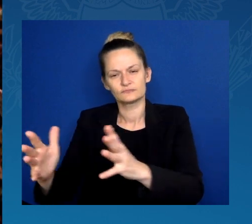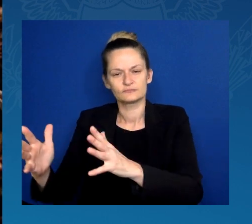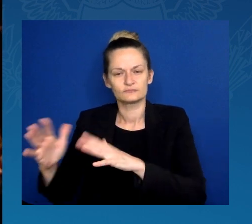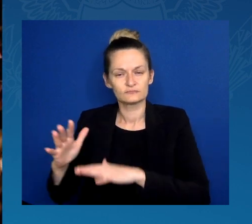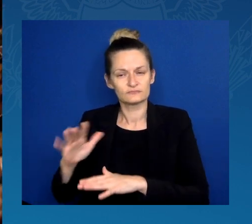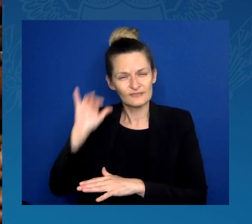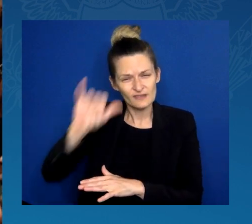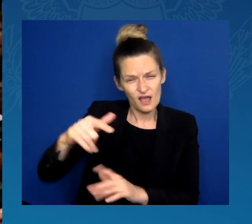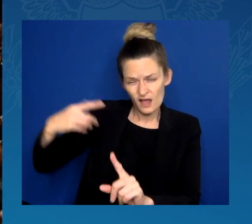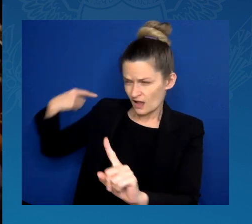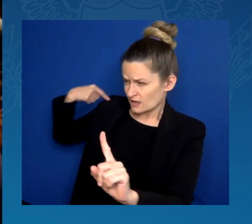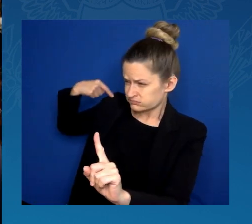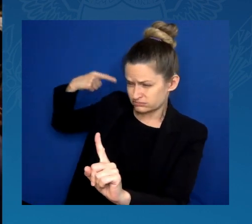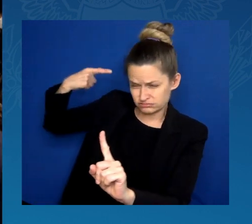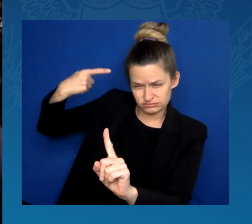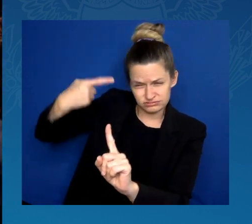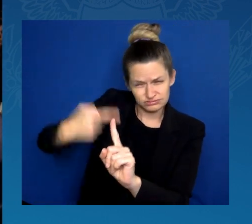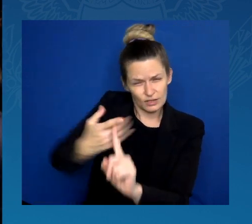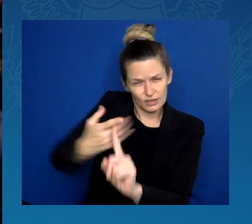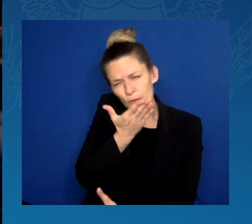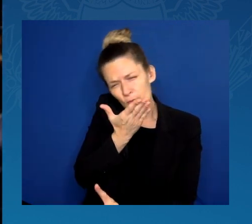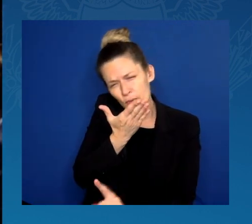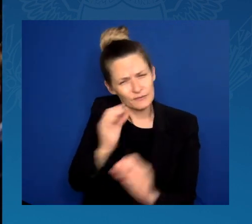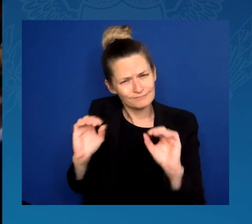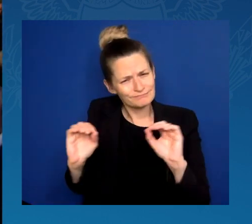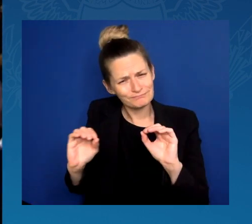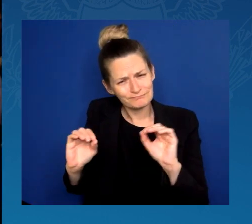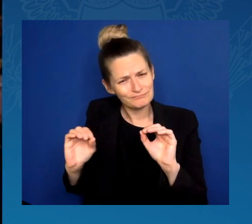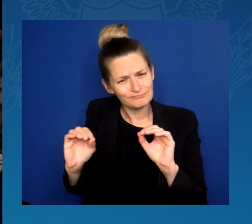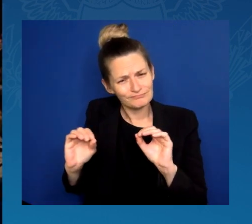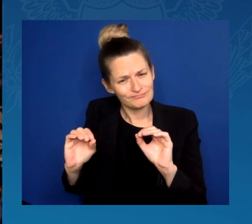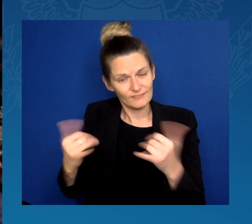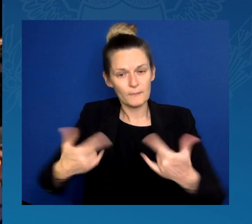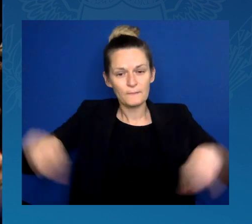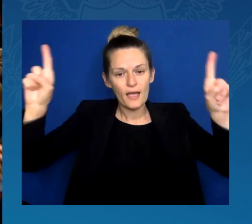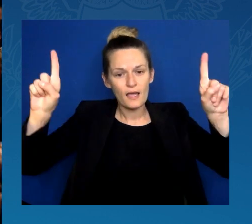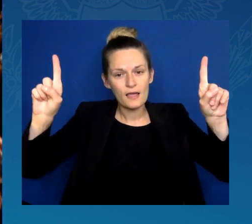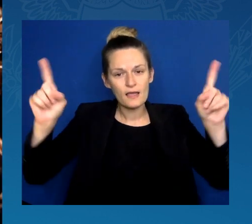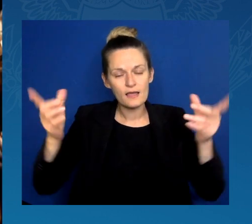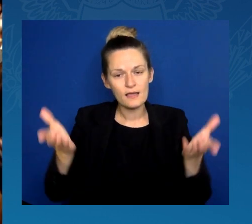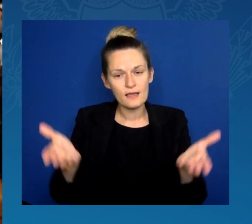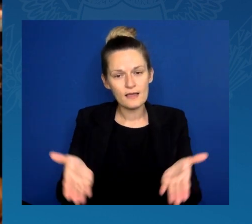Long overdue. Benefiting 120,000 members of this organization --